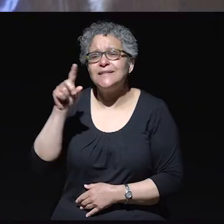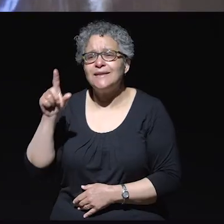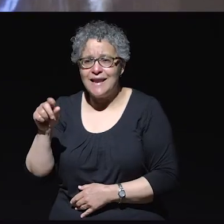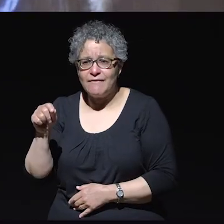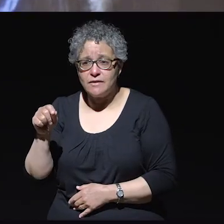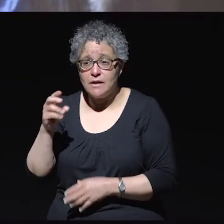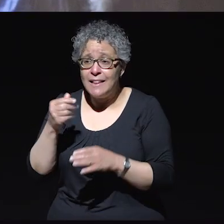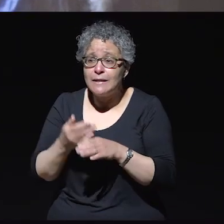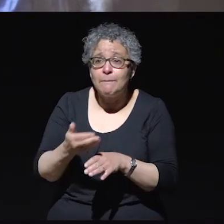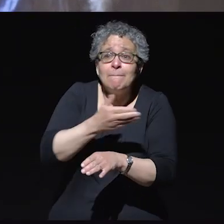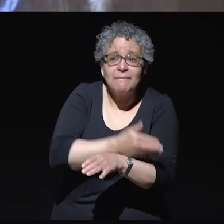of the sale of 'The Blue Boy'.